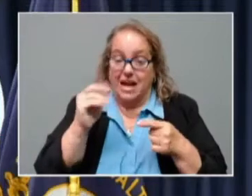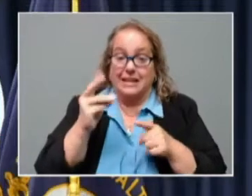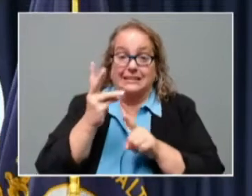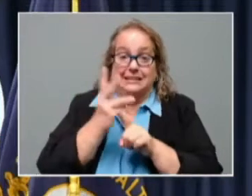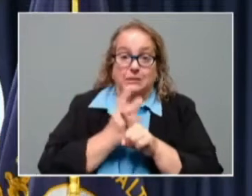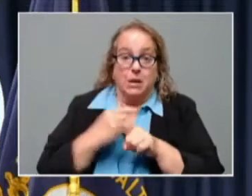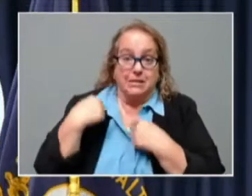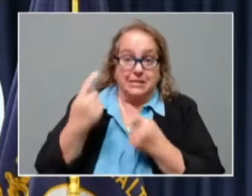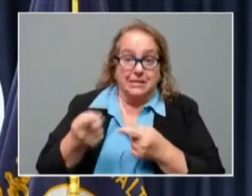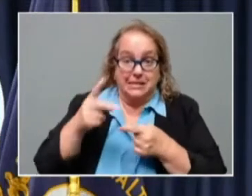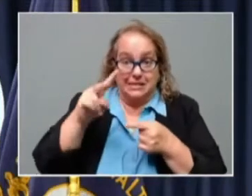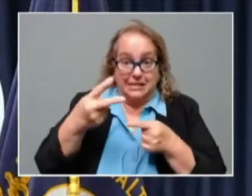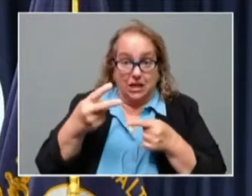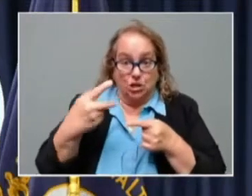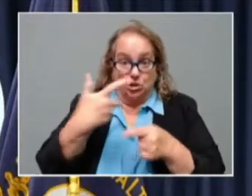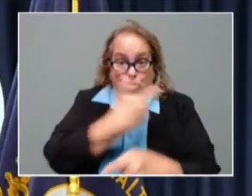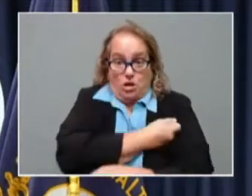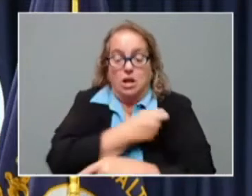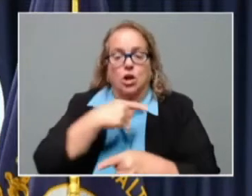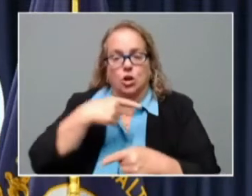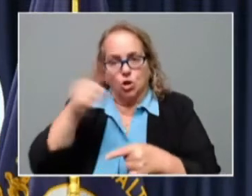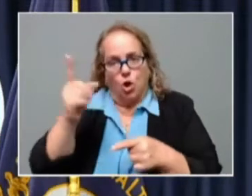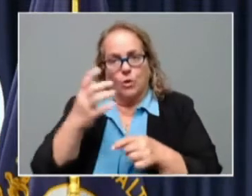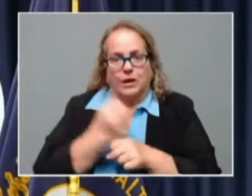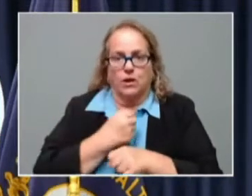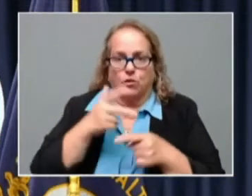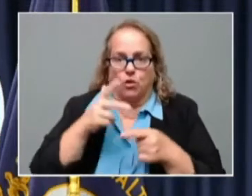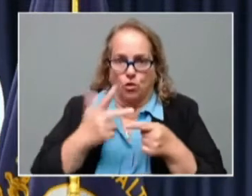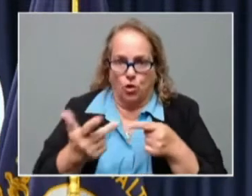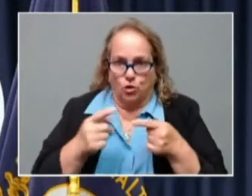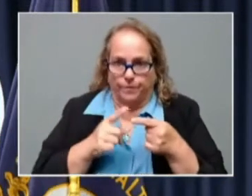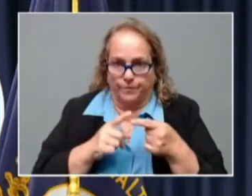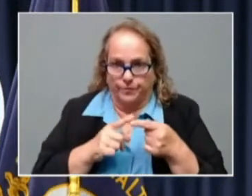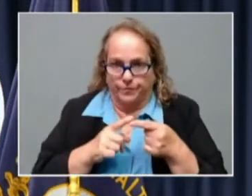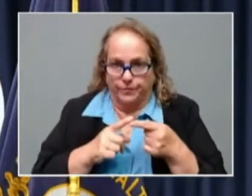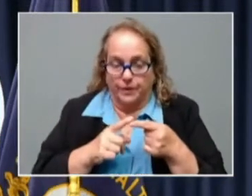get the third dose. If you're living a long term care facility. We've already